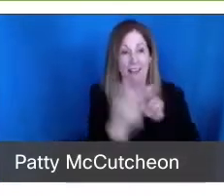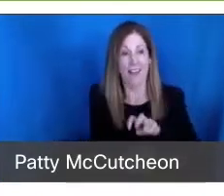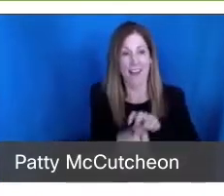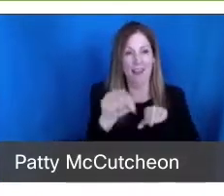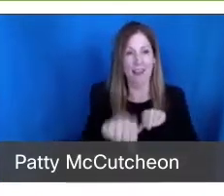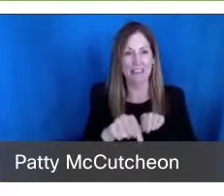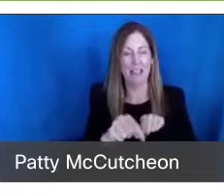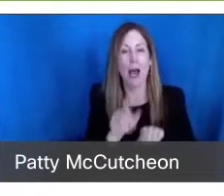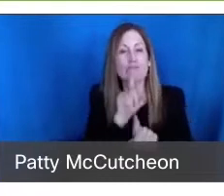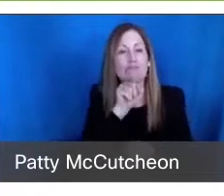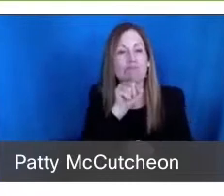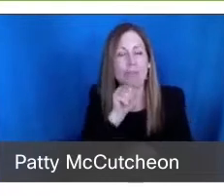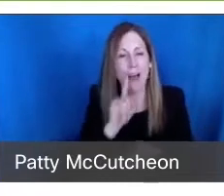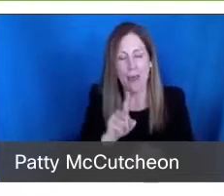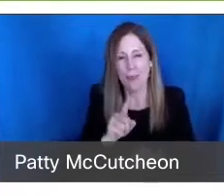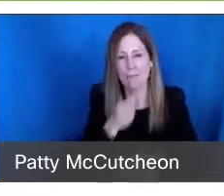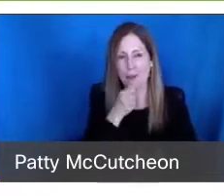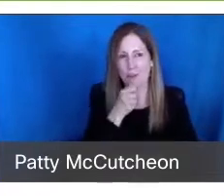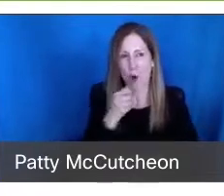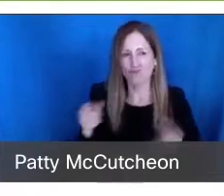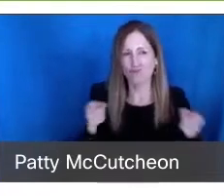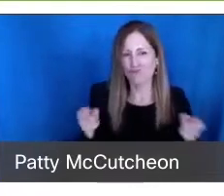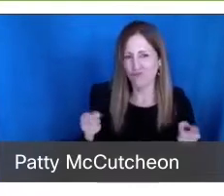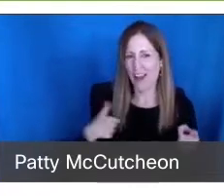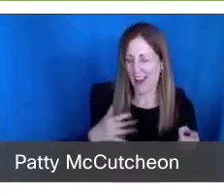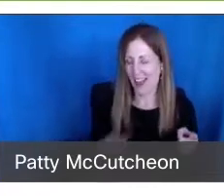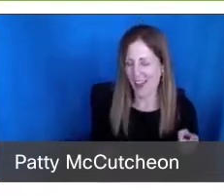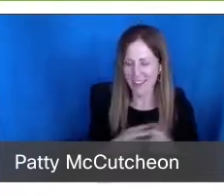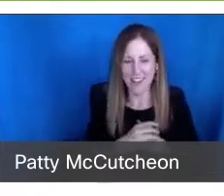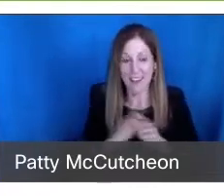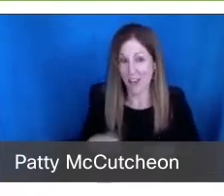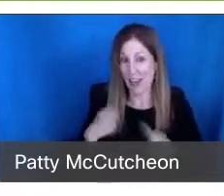for a change. I actually don't know if I've been on this side for the last 12 months, so I'm really excited